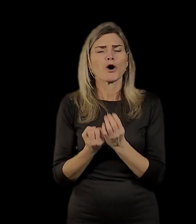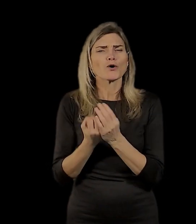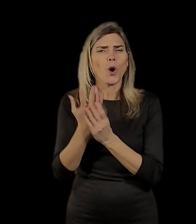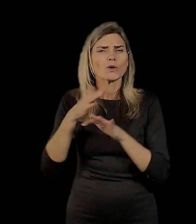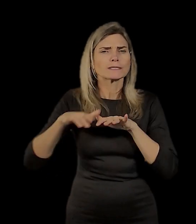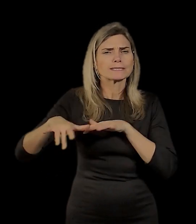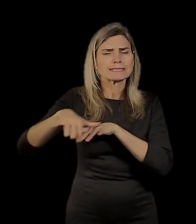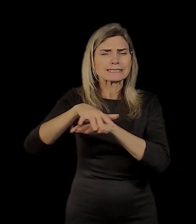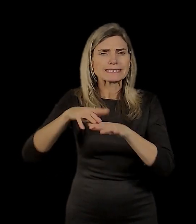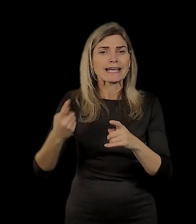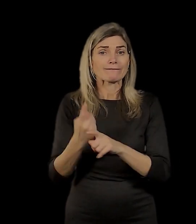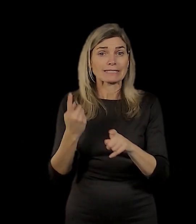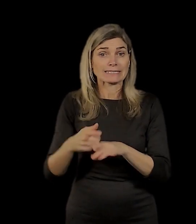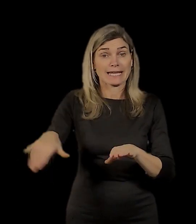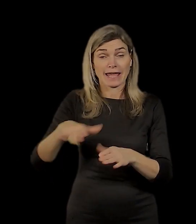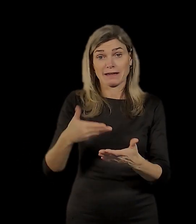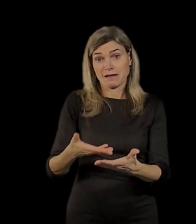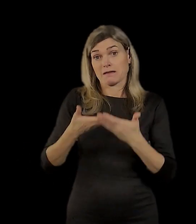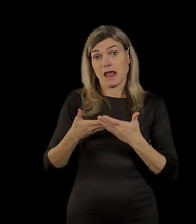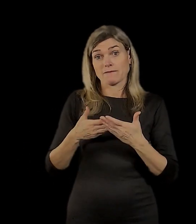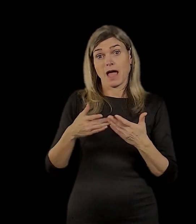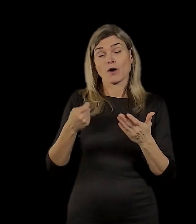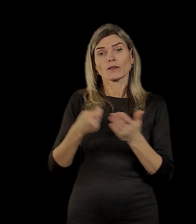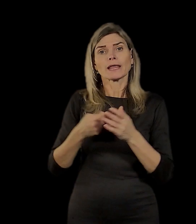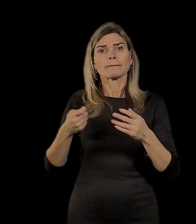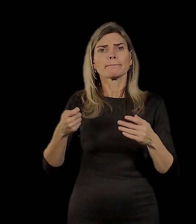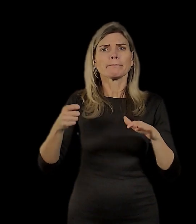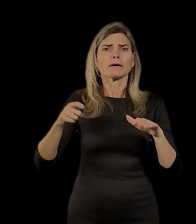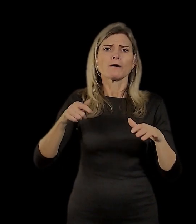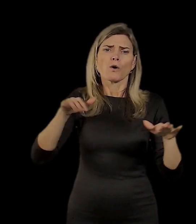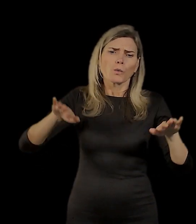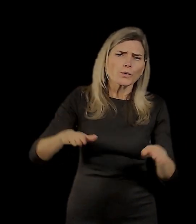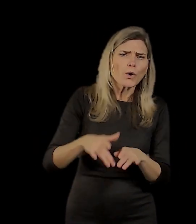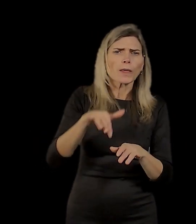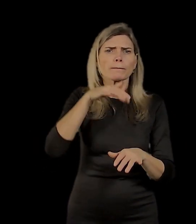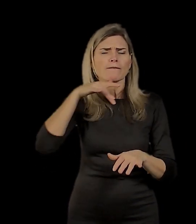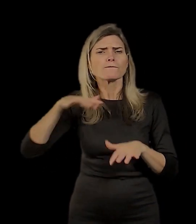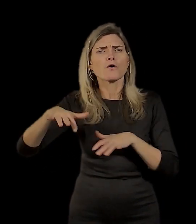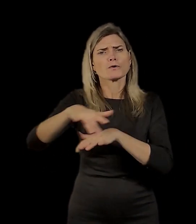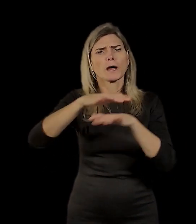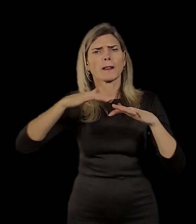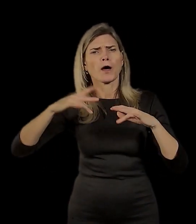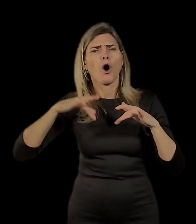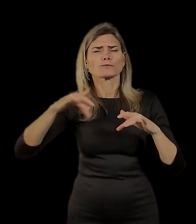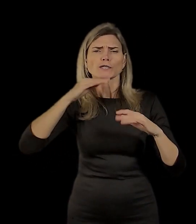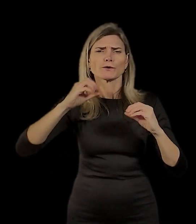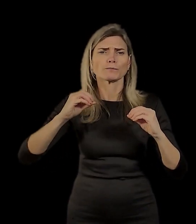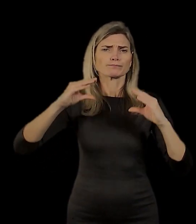It is humid and is very beneficial for the city as such. Here you can see a few pictures of